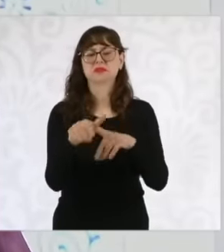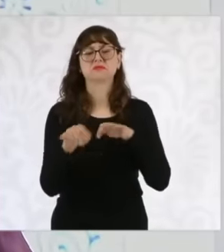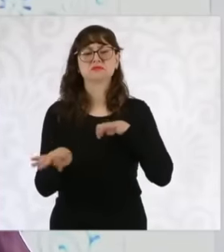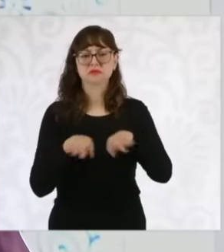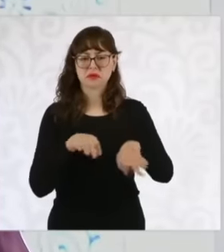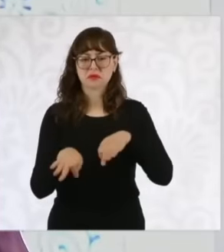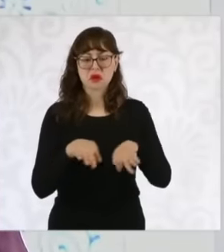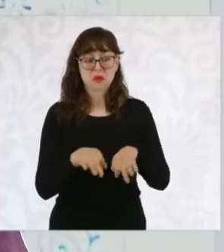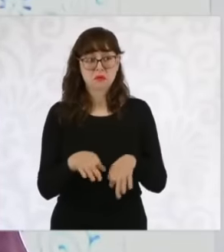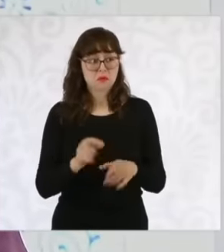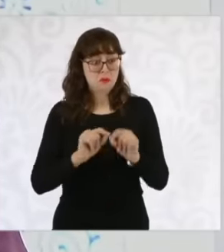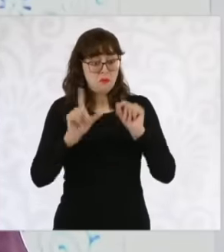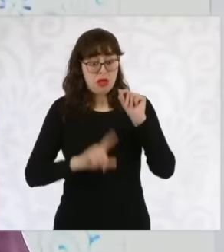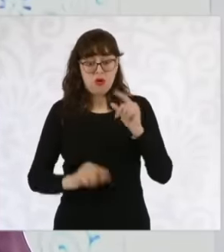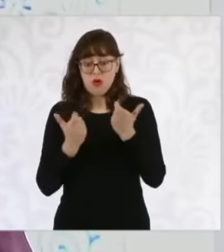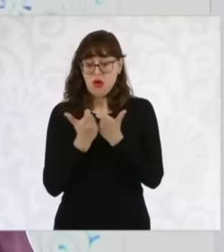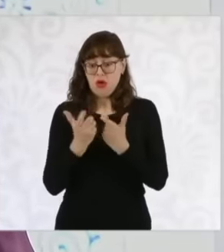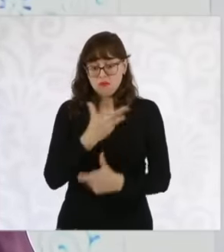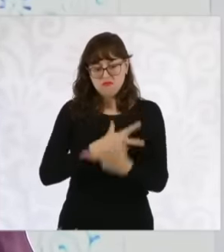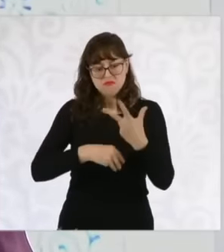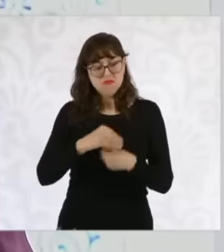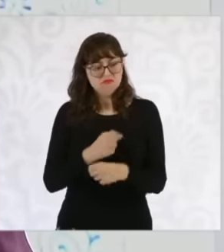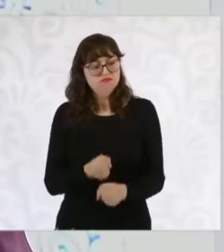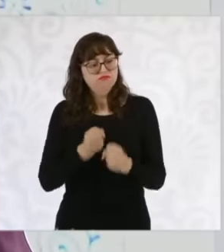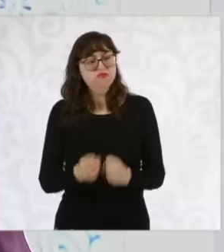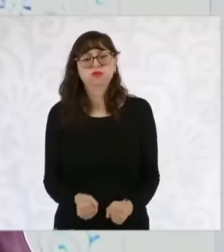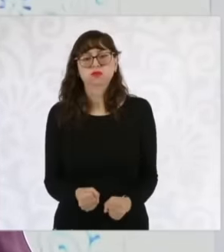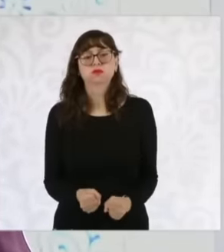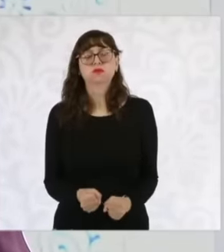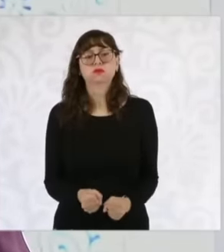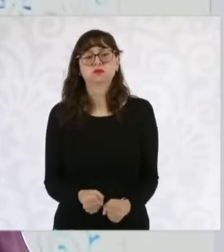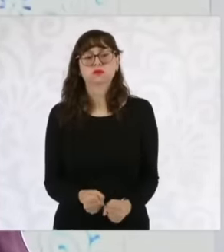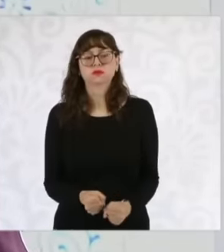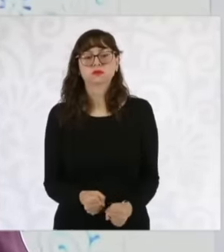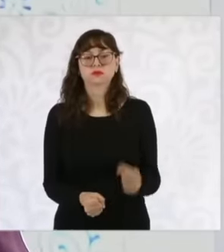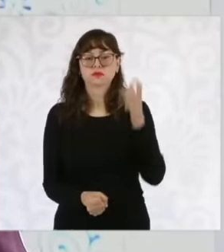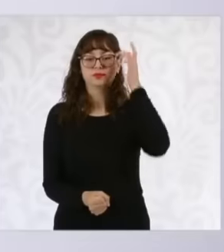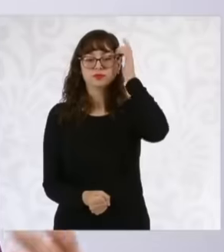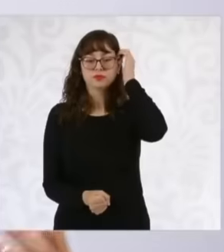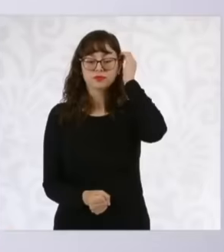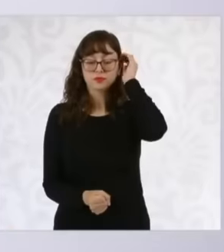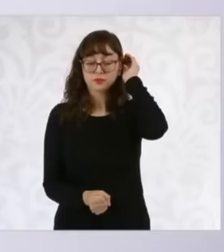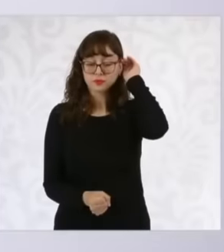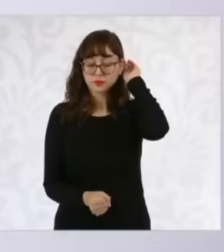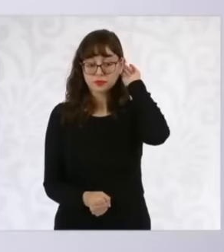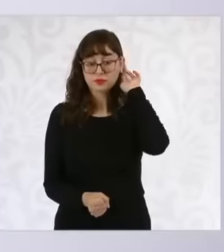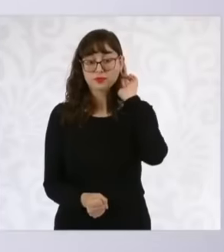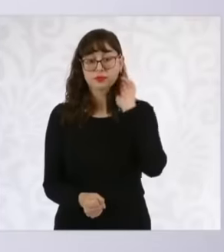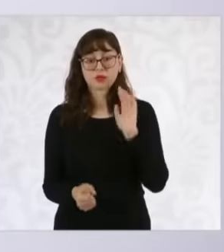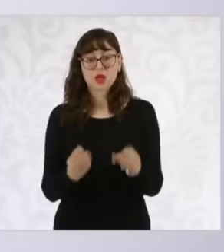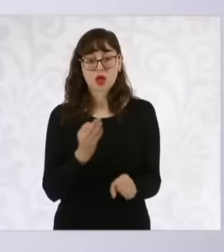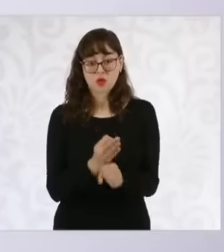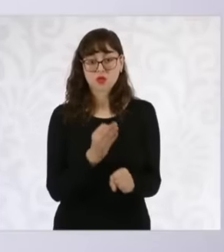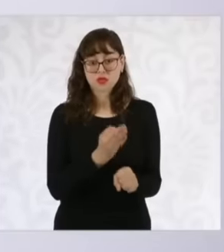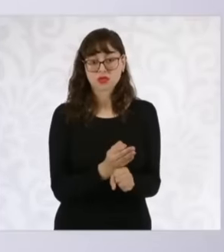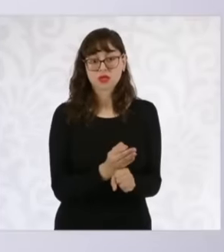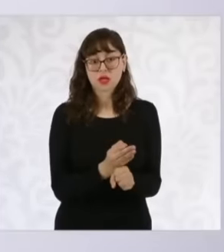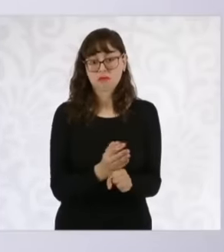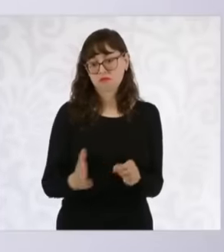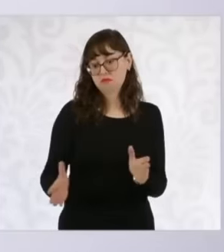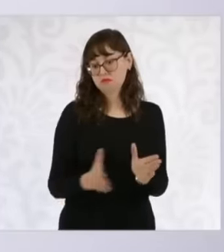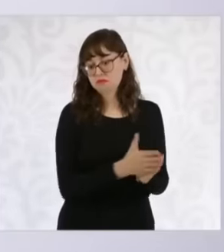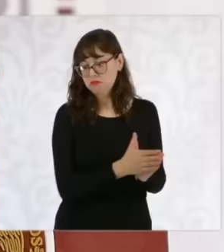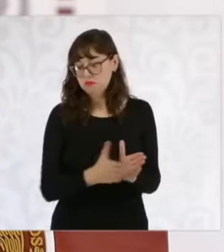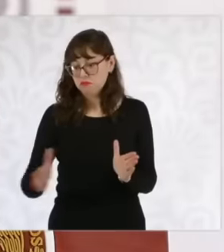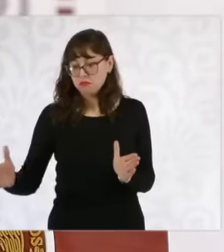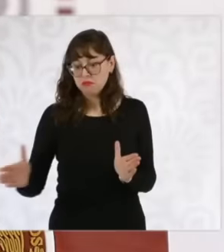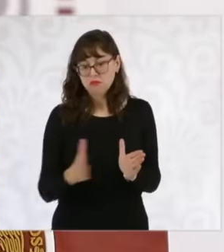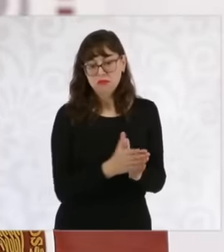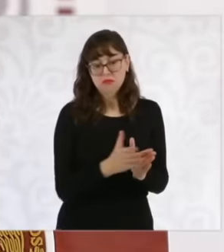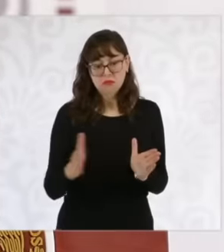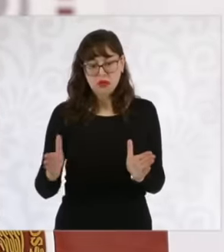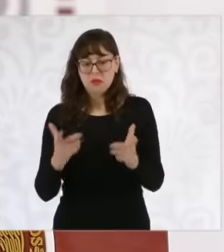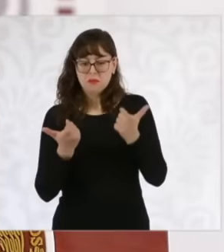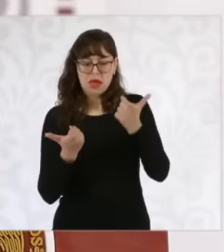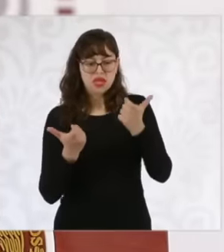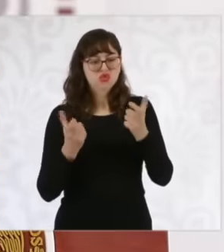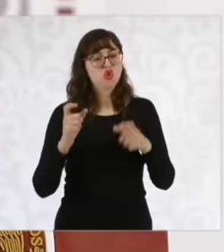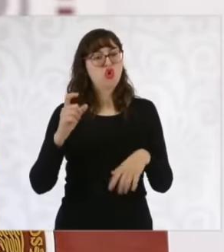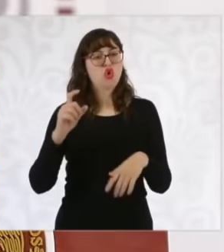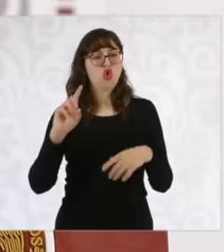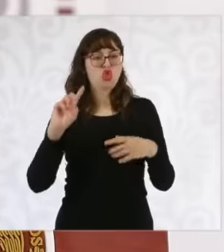solid. There are always and in particular now these situations of our weight also linked to